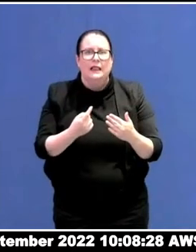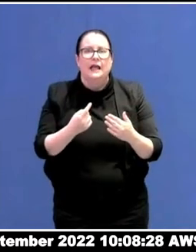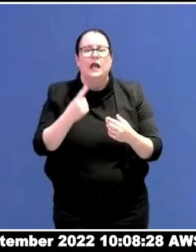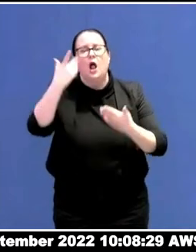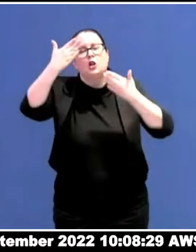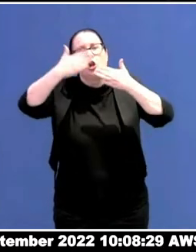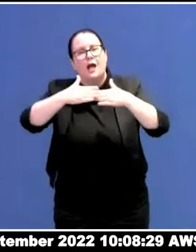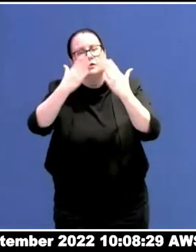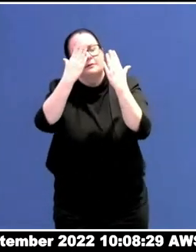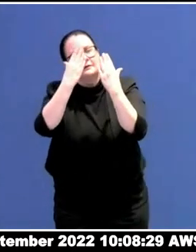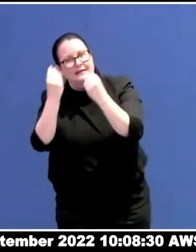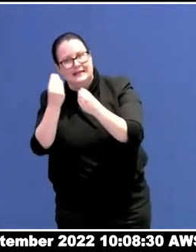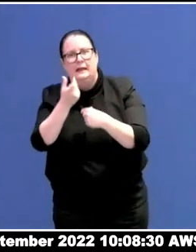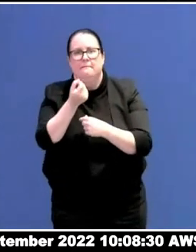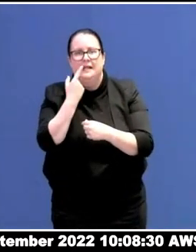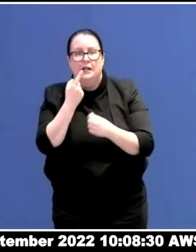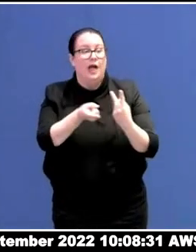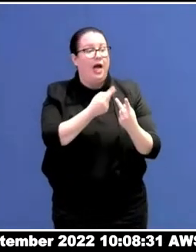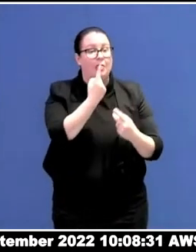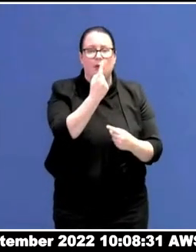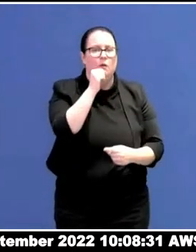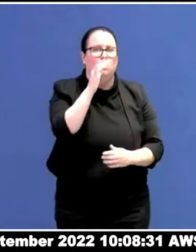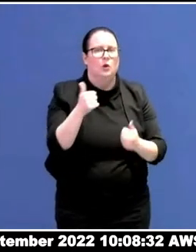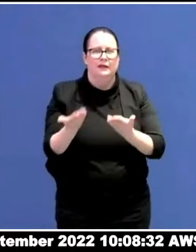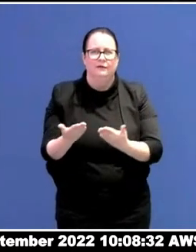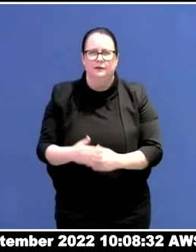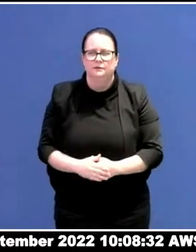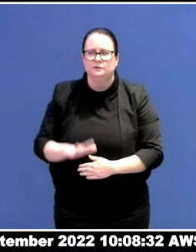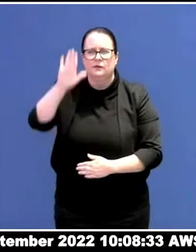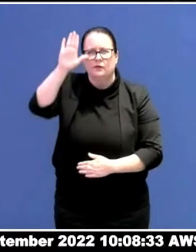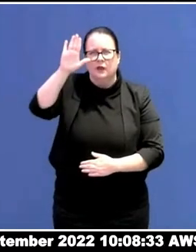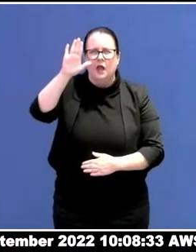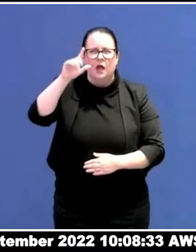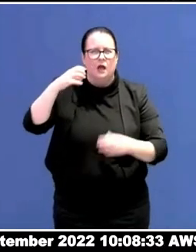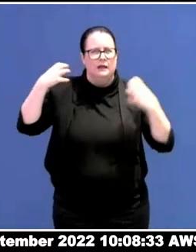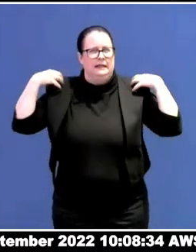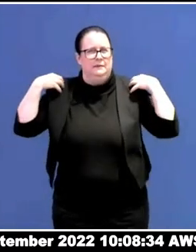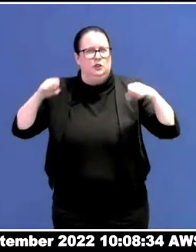night, which was the clonidine. Terry, can we just go back a step.